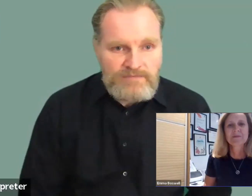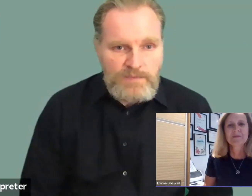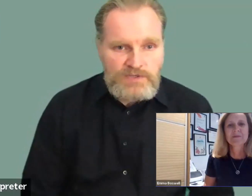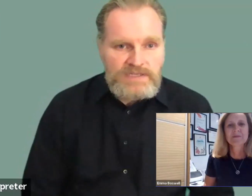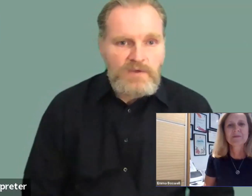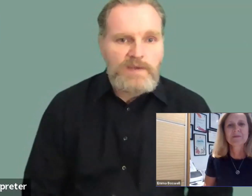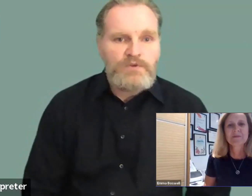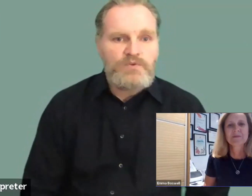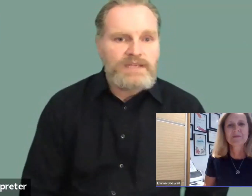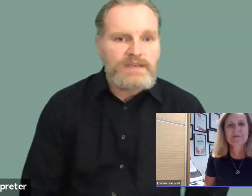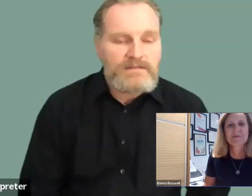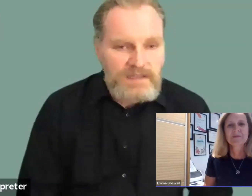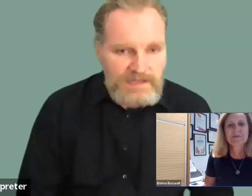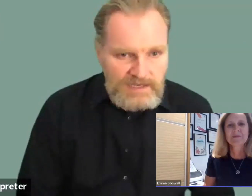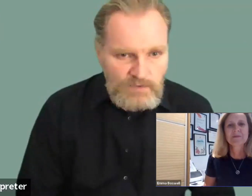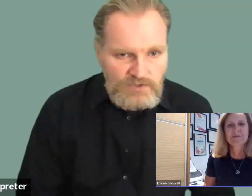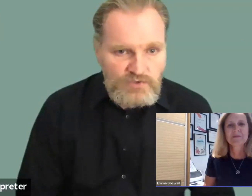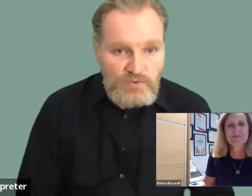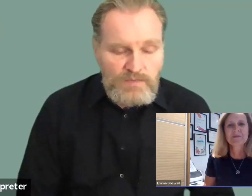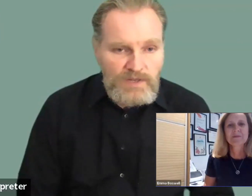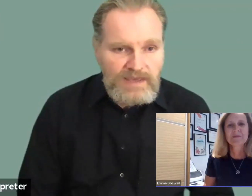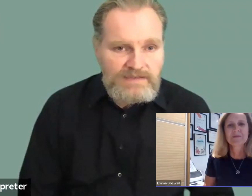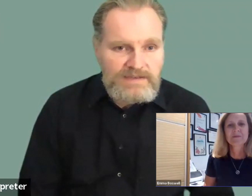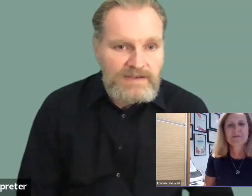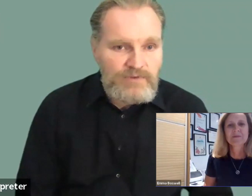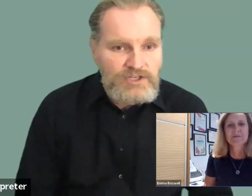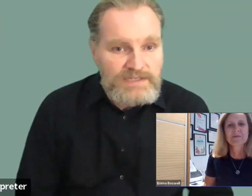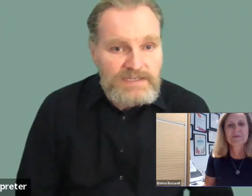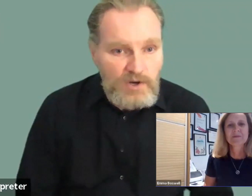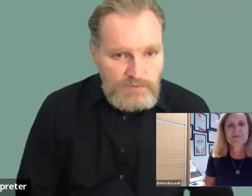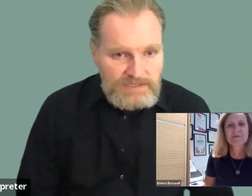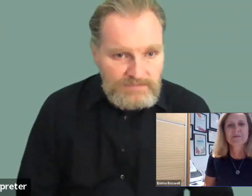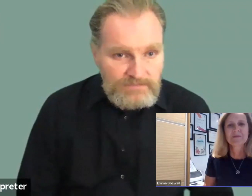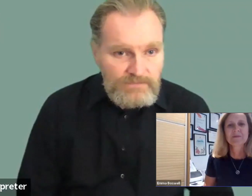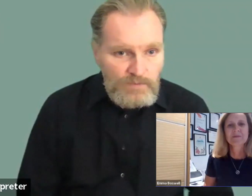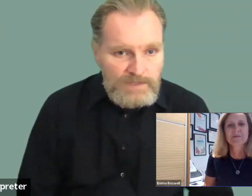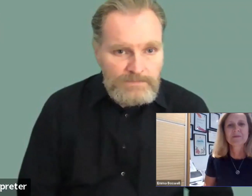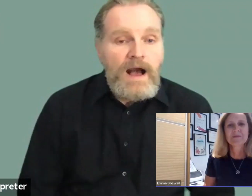everybody. So, I'm using sign language to communicate, and Richard is interpreting for me.